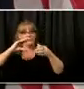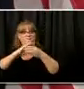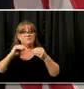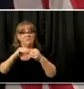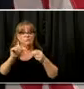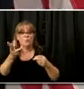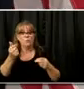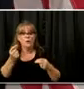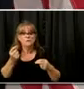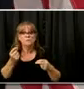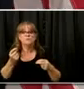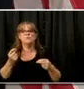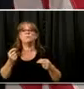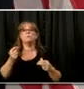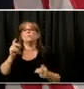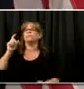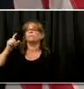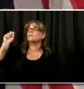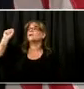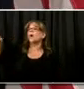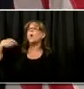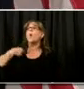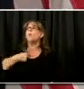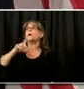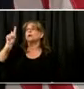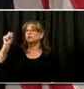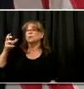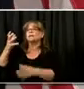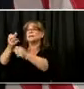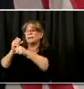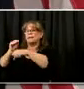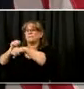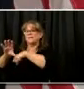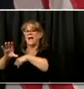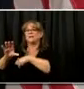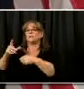that very constructive and helpful. From the COVID response team, from the CDC.